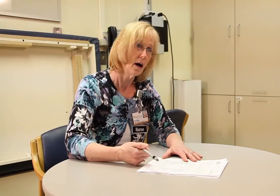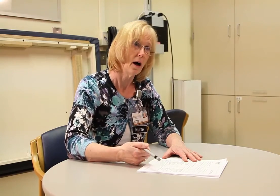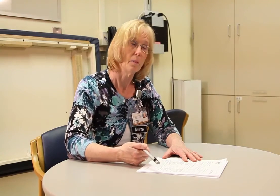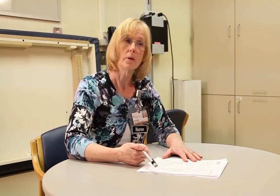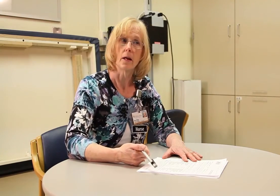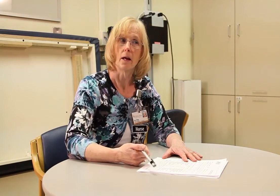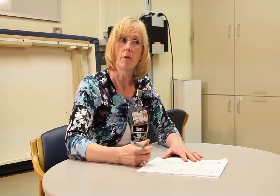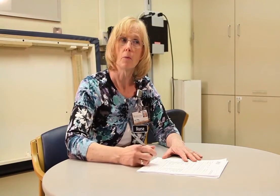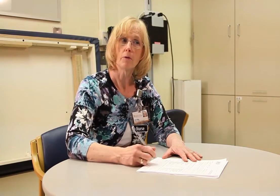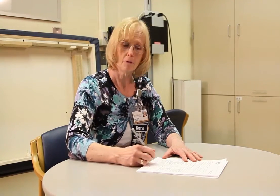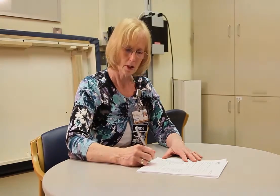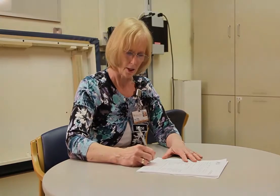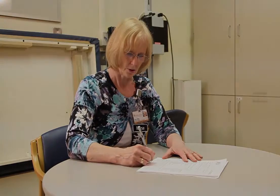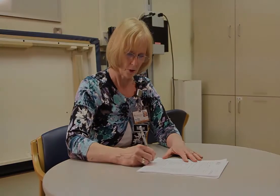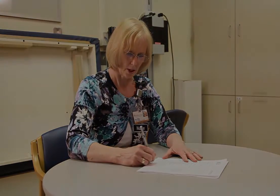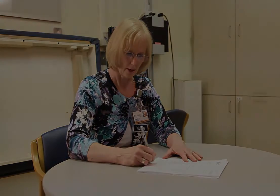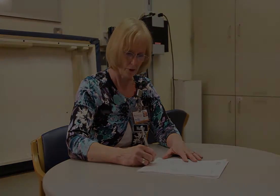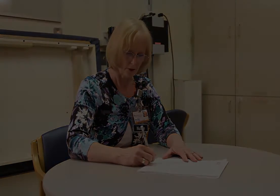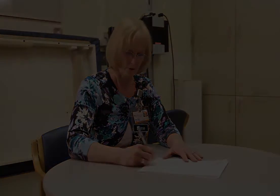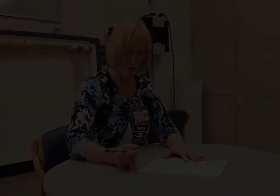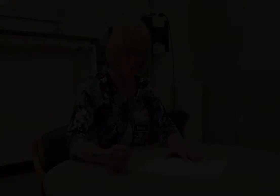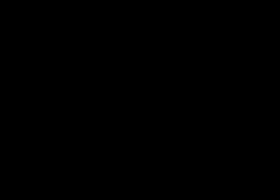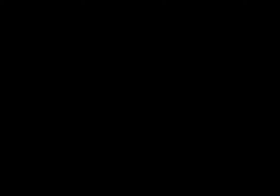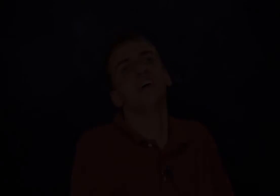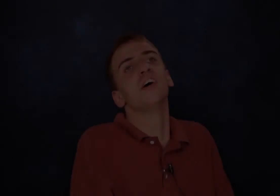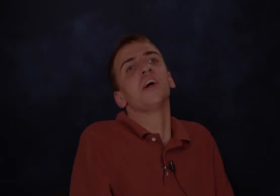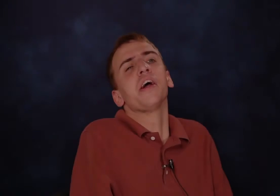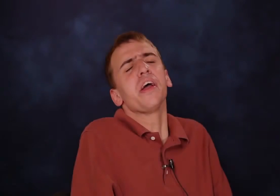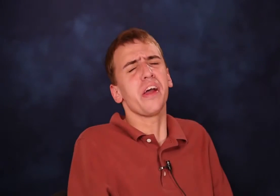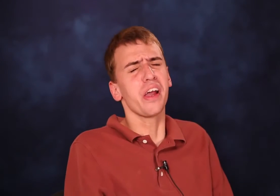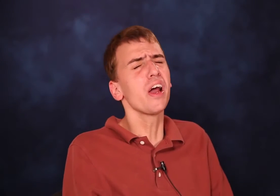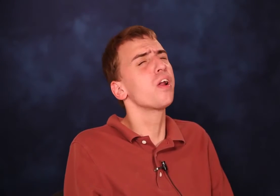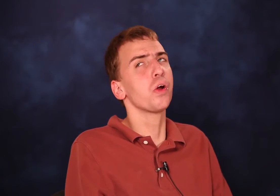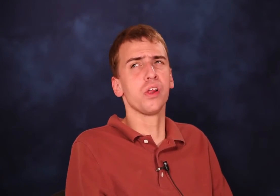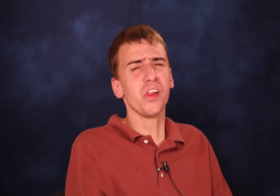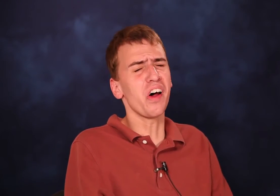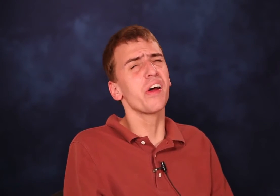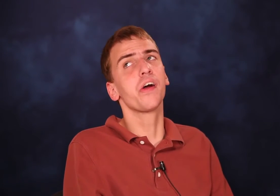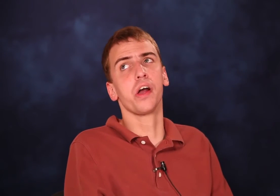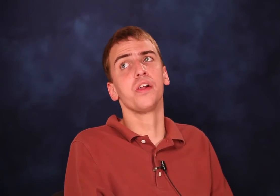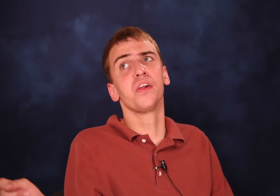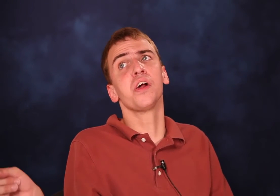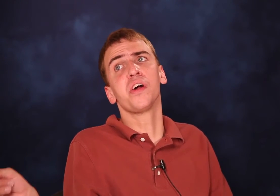I believe that we're finished with the health history. Ann used a lot of good